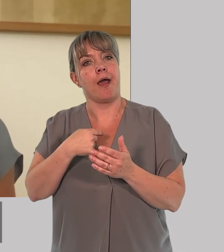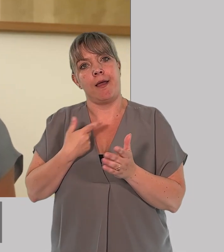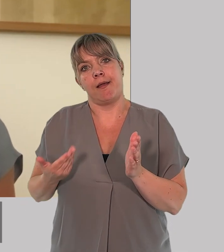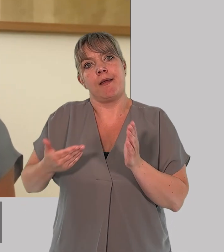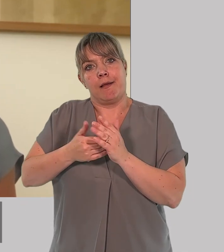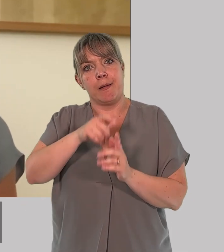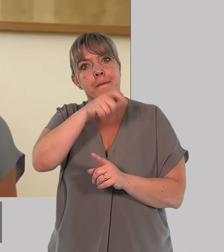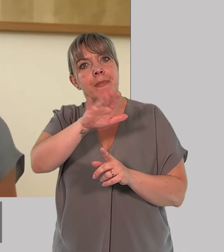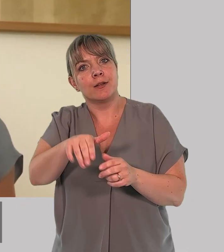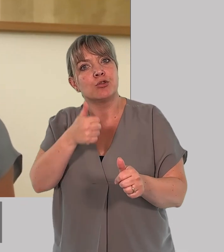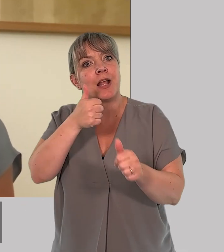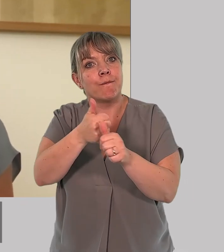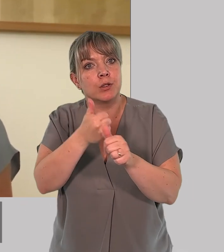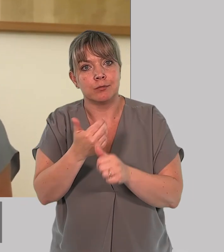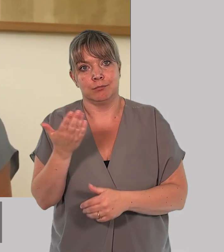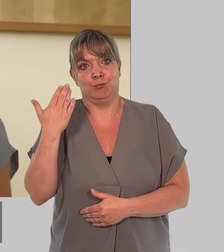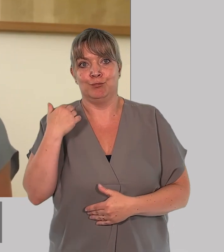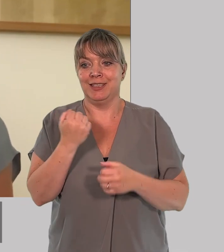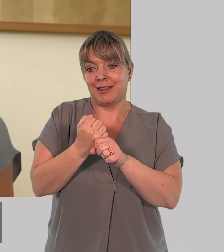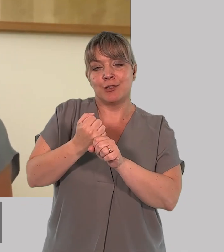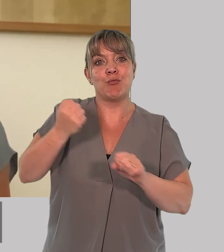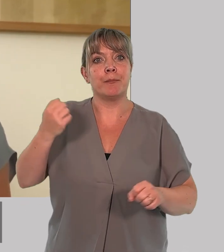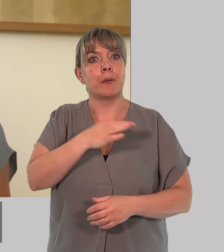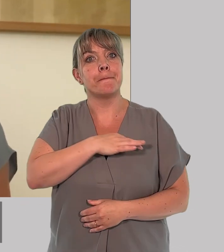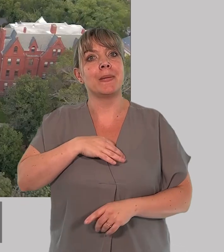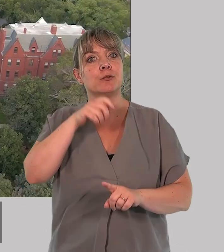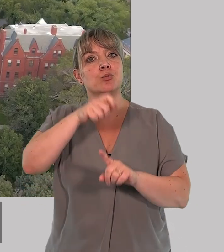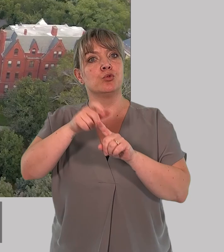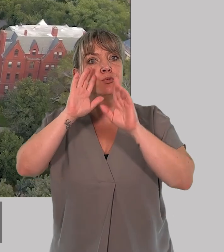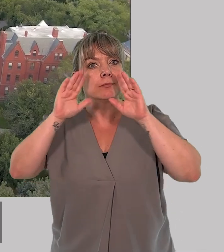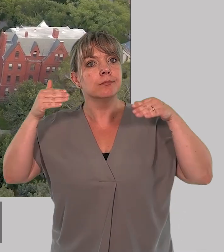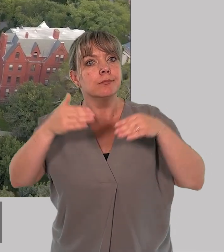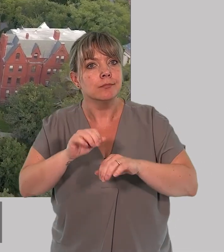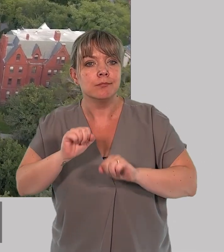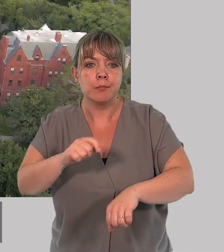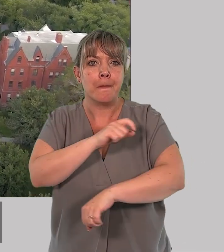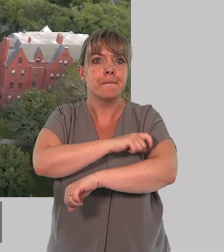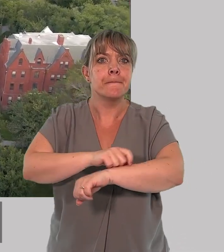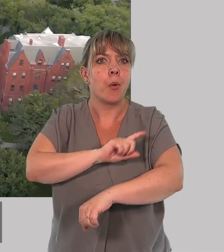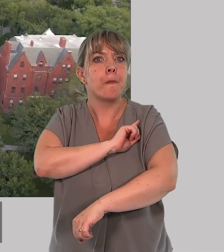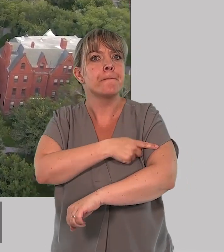medical student pursuing a residency in orthopedic surgery. My first confrontation with AMR occurred